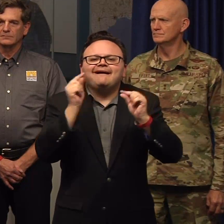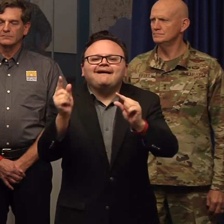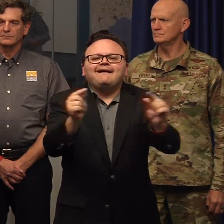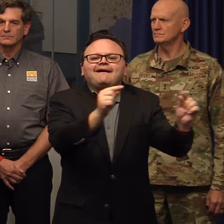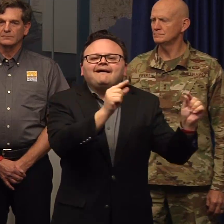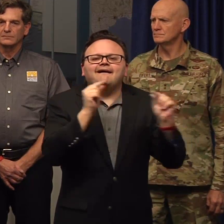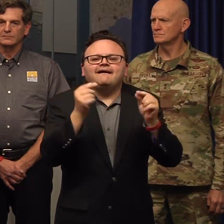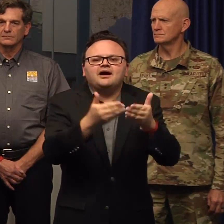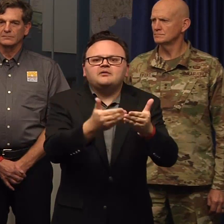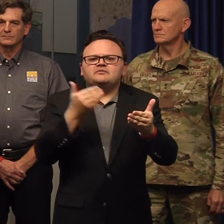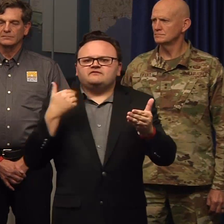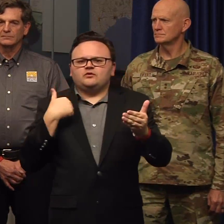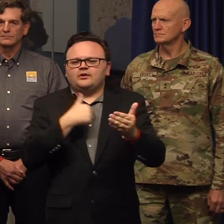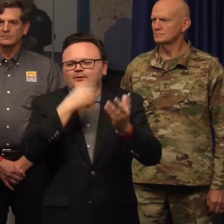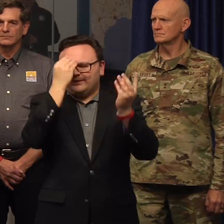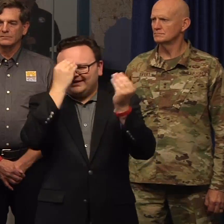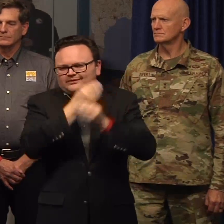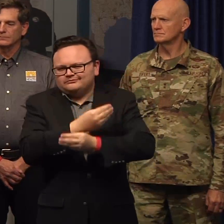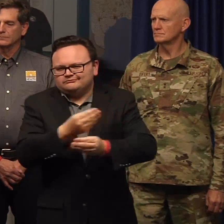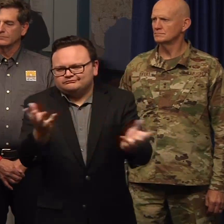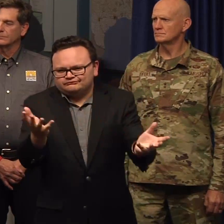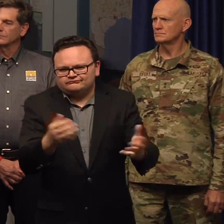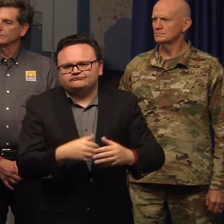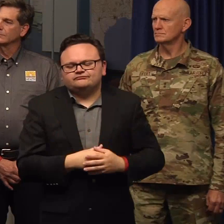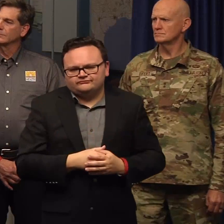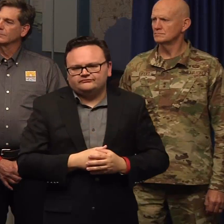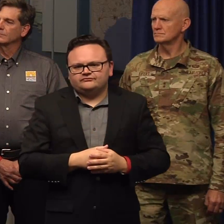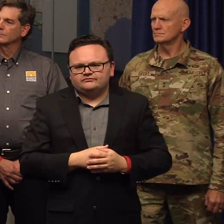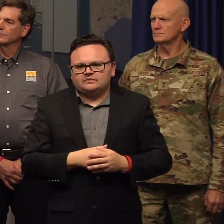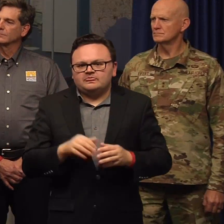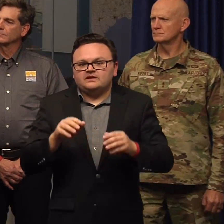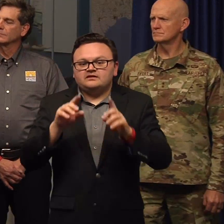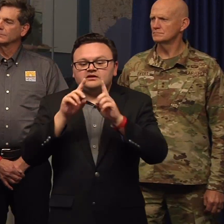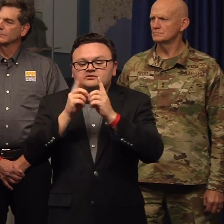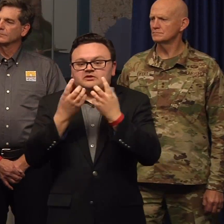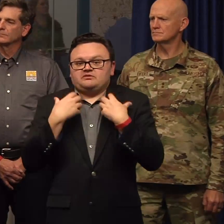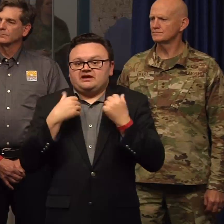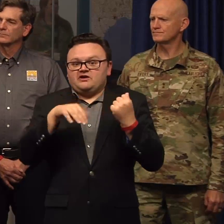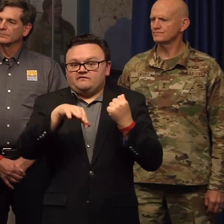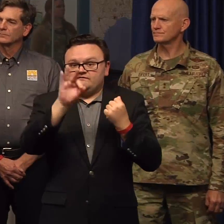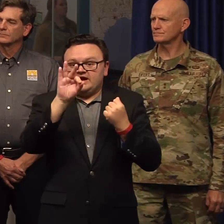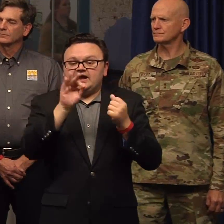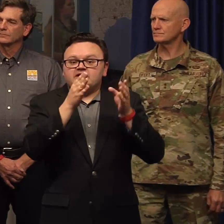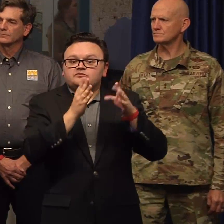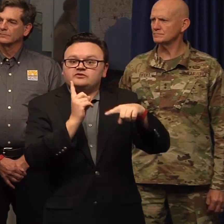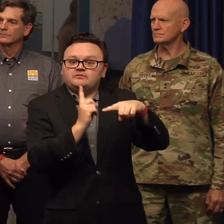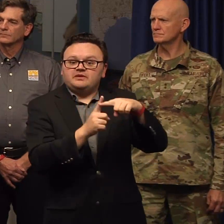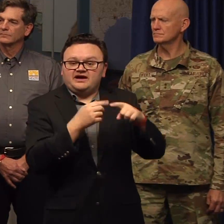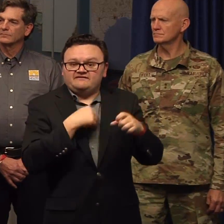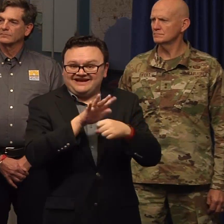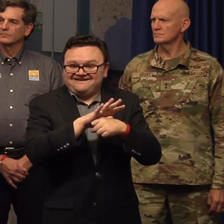OBVIOUSLY THERE'S GOING TO BE A LITTLE LAG SOMETIMES IN THE INFORMATION AS WE SEE MORE OF THE DRIVE-THROUGH TESTING. WHEN THAT GETS SENT TO PRIVATE